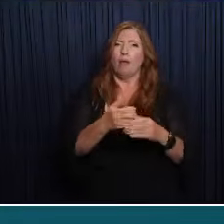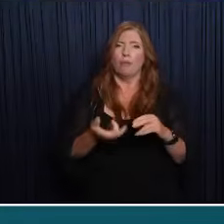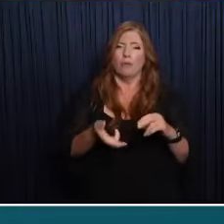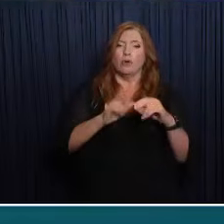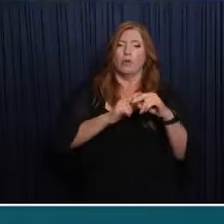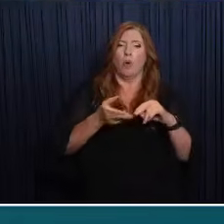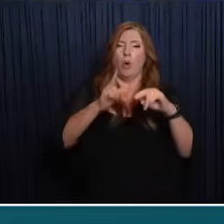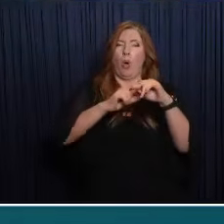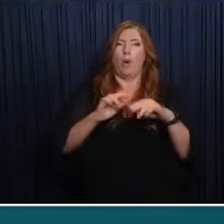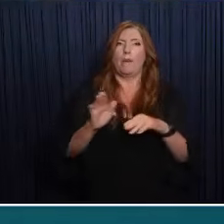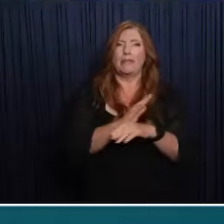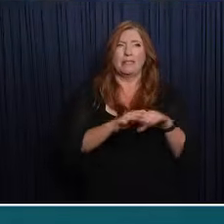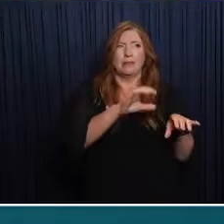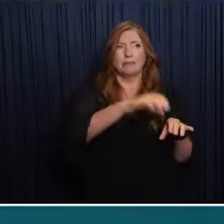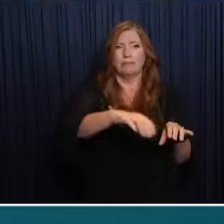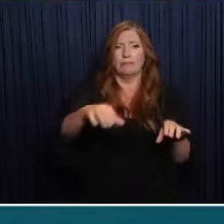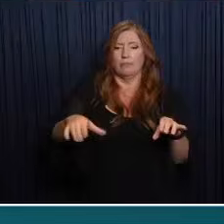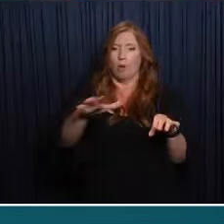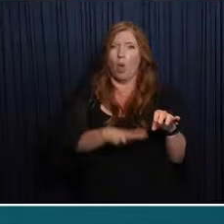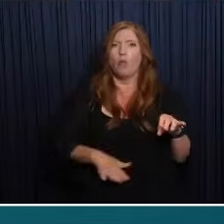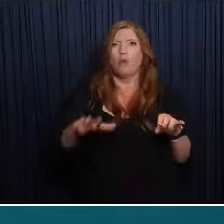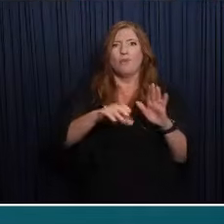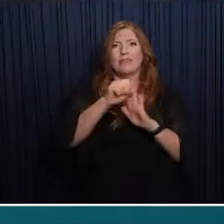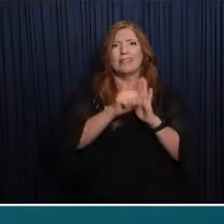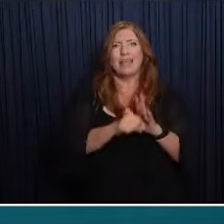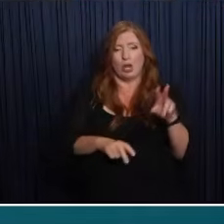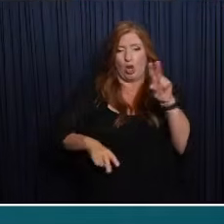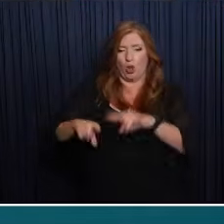WE HAVE HELPED GROW BUSINESSES